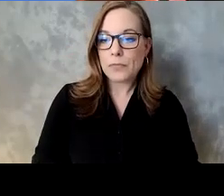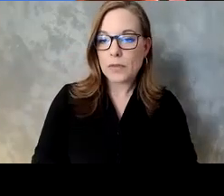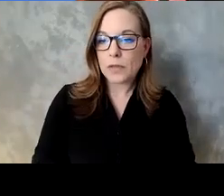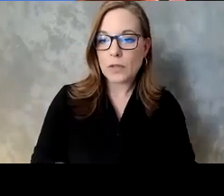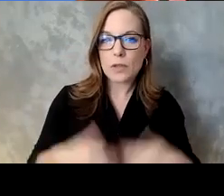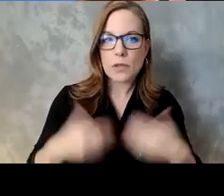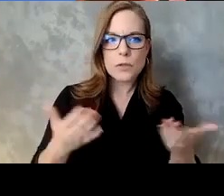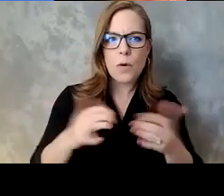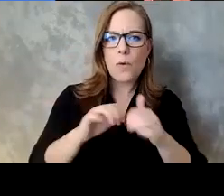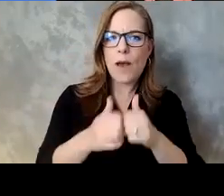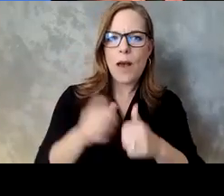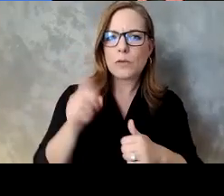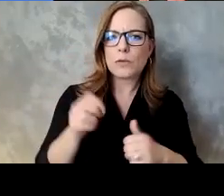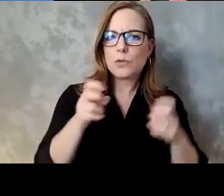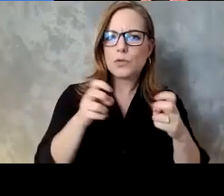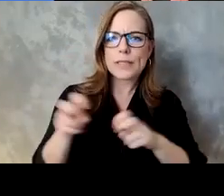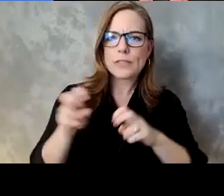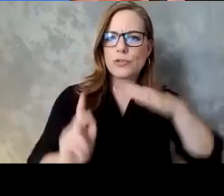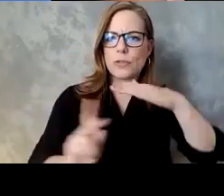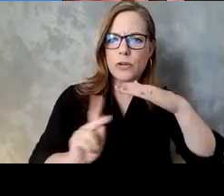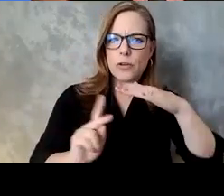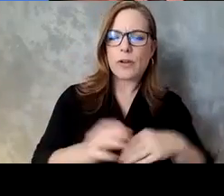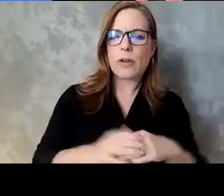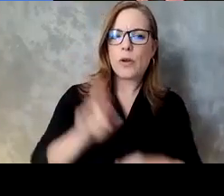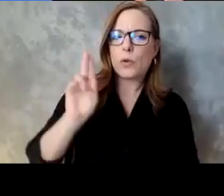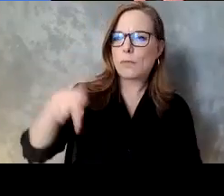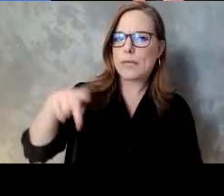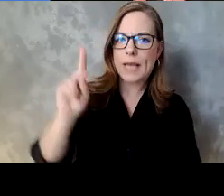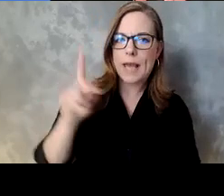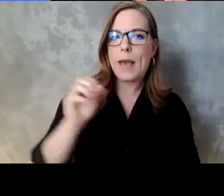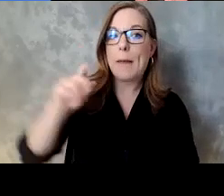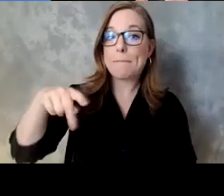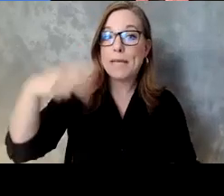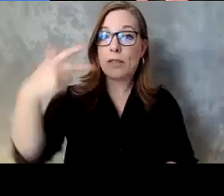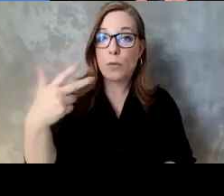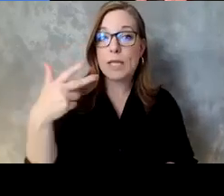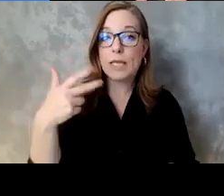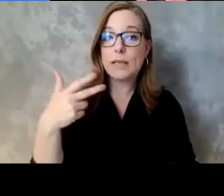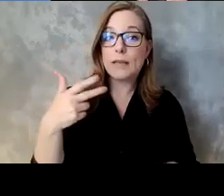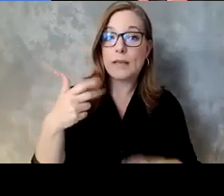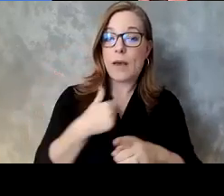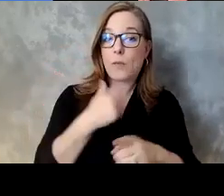Transitional Kindergarten UPK and P-3 which we talked about at the top of the webinar